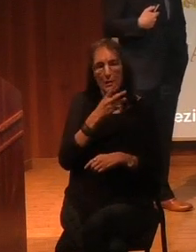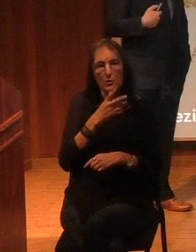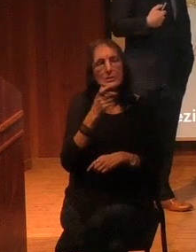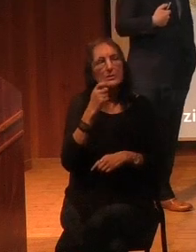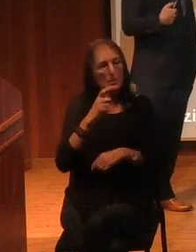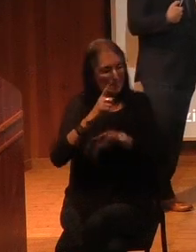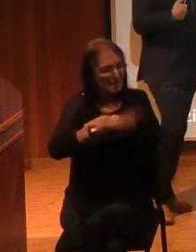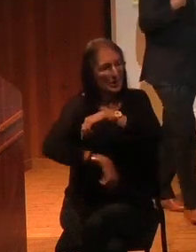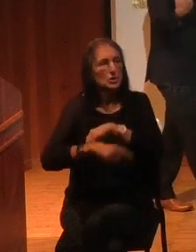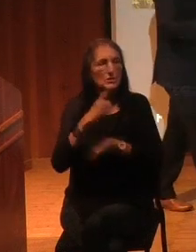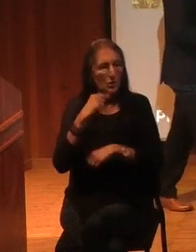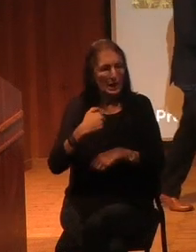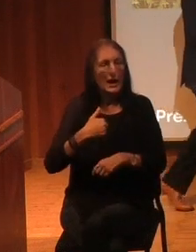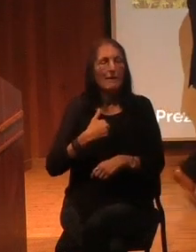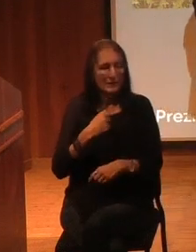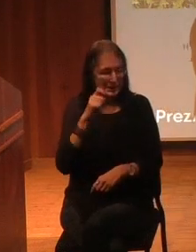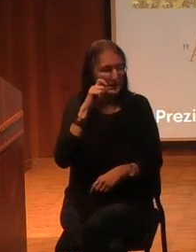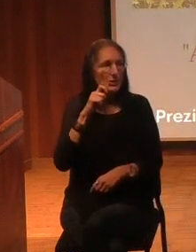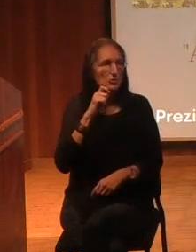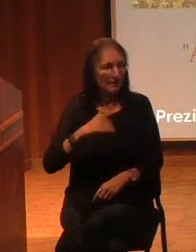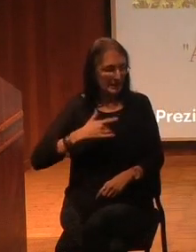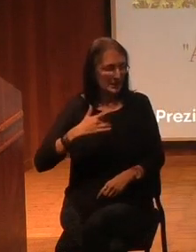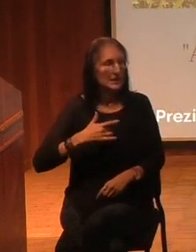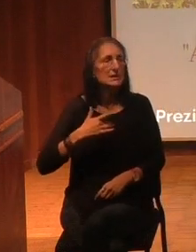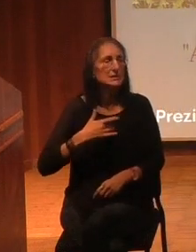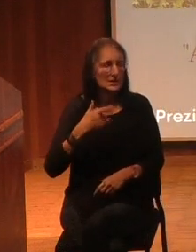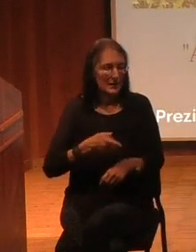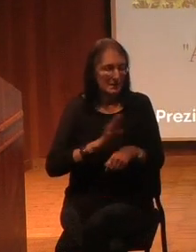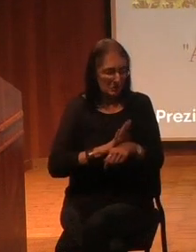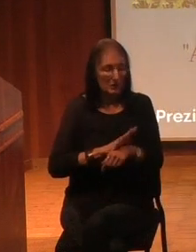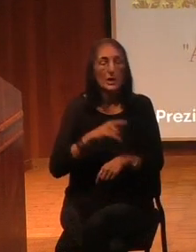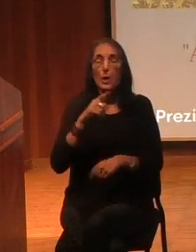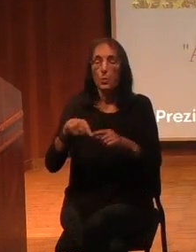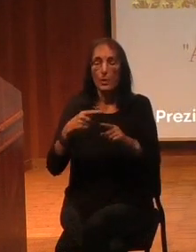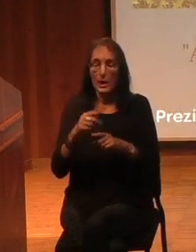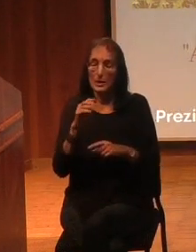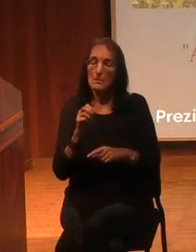When Marty is sent back to 1955, he meets his mother